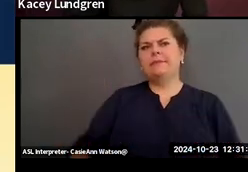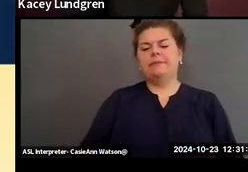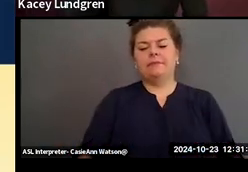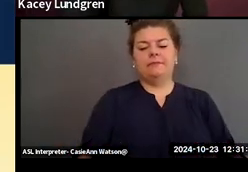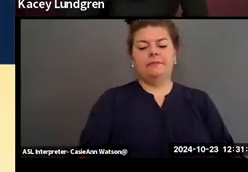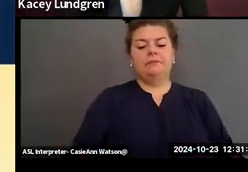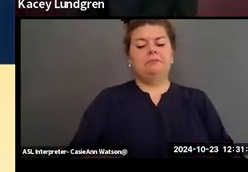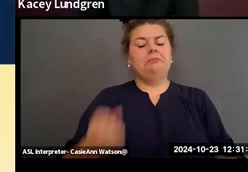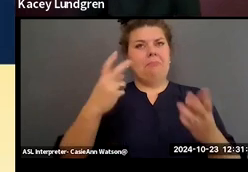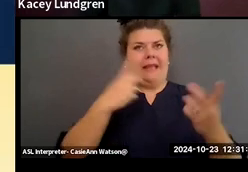See lots of answers coming in.